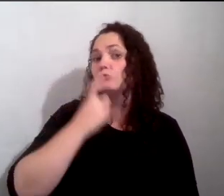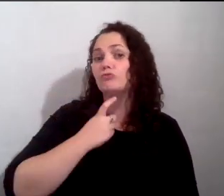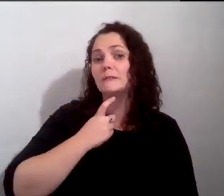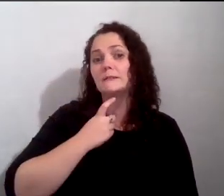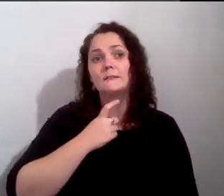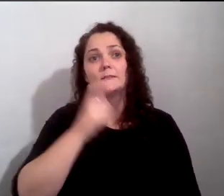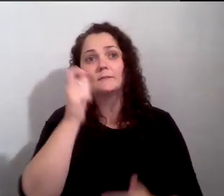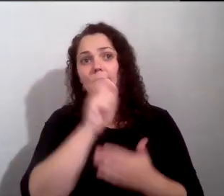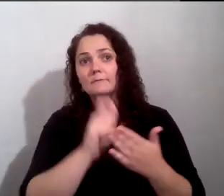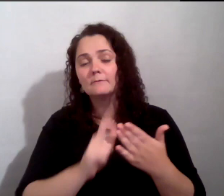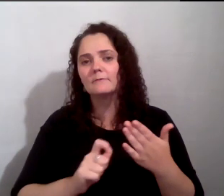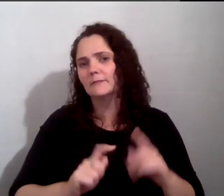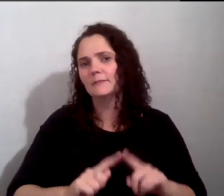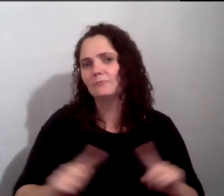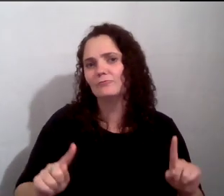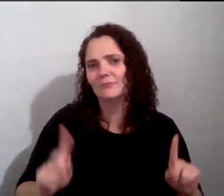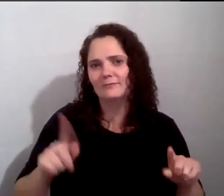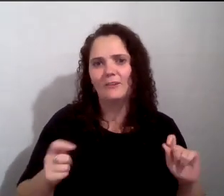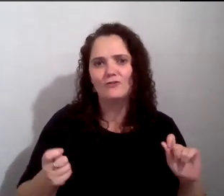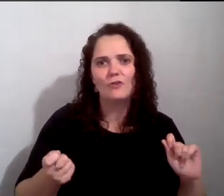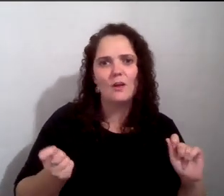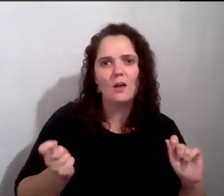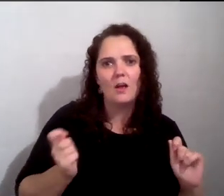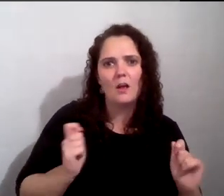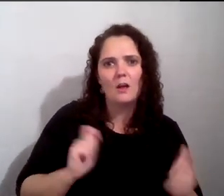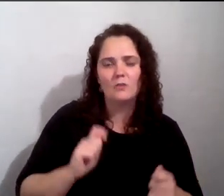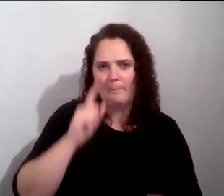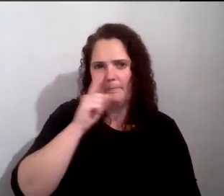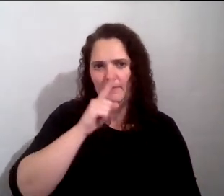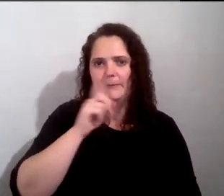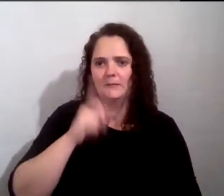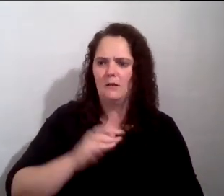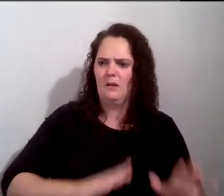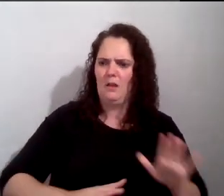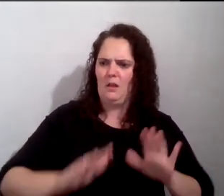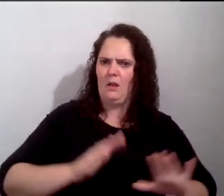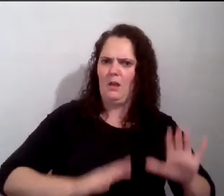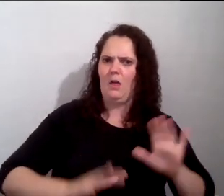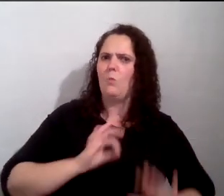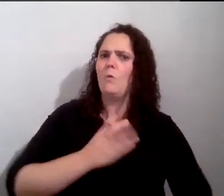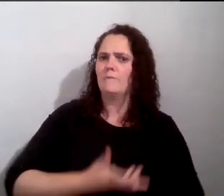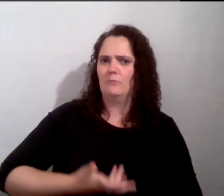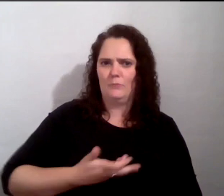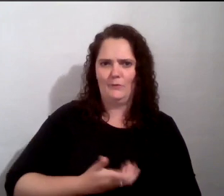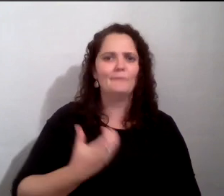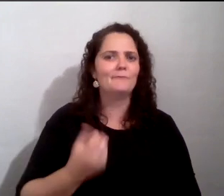with this influence. Now the next work just briefly is Sam